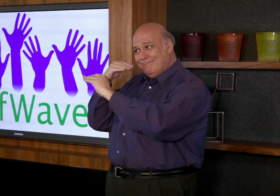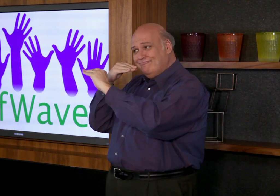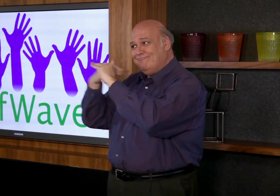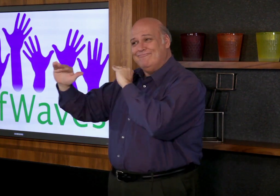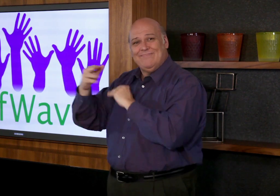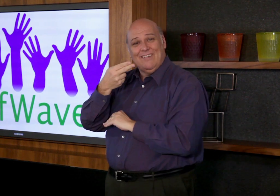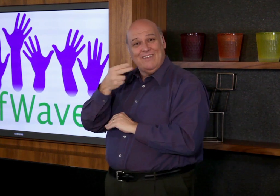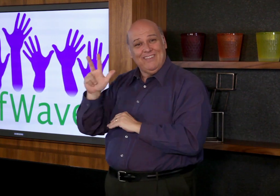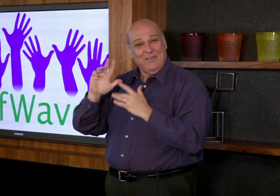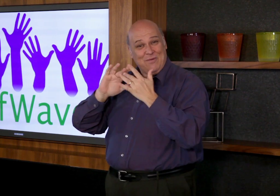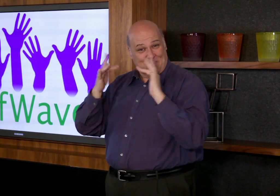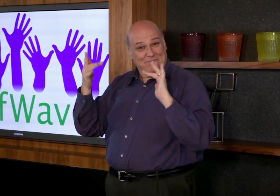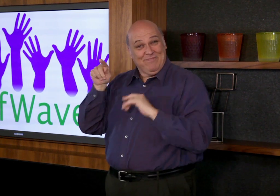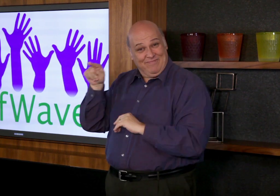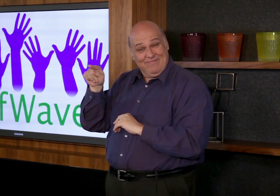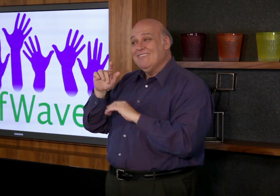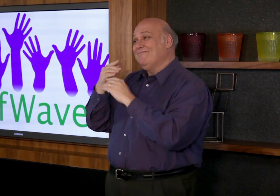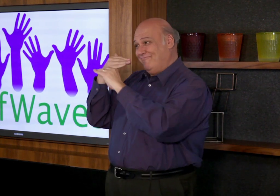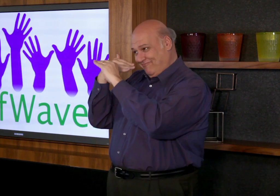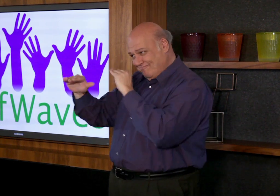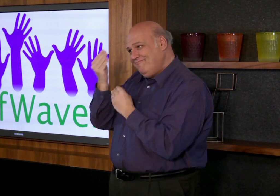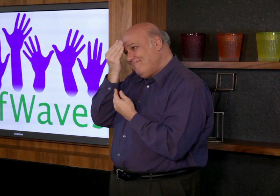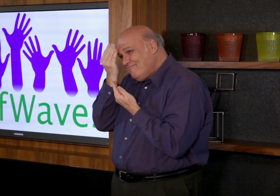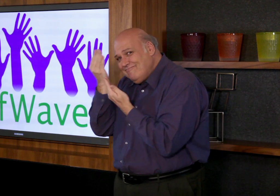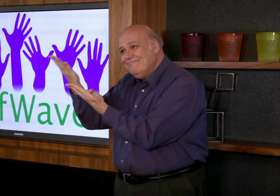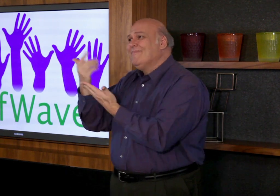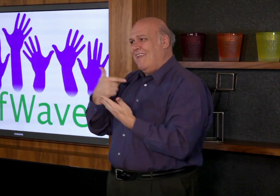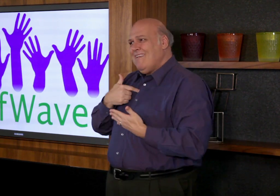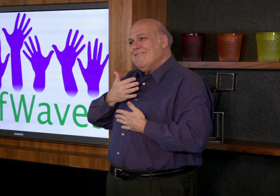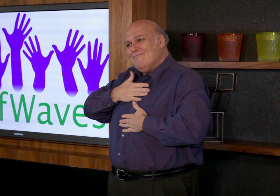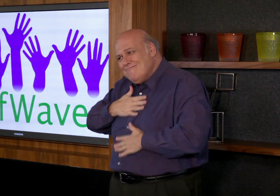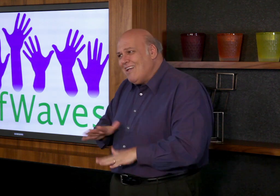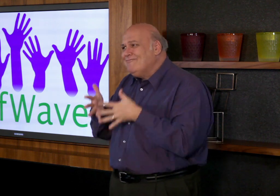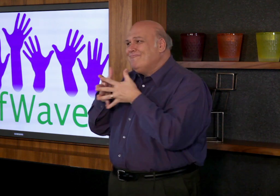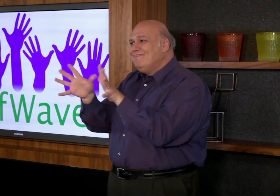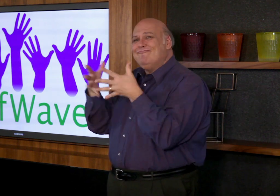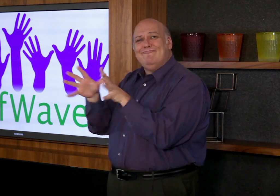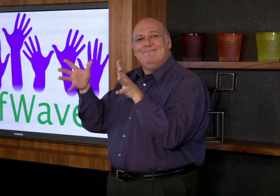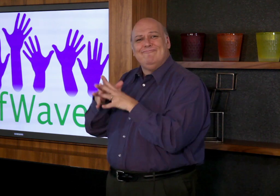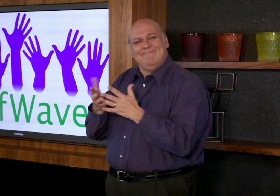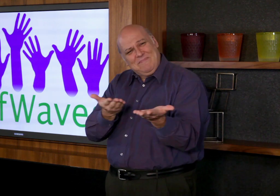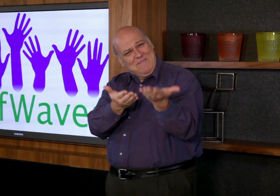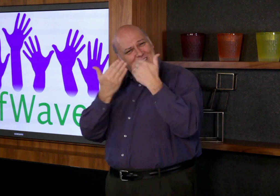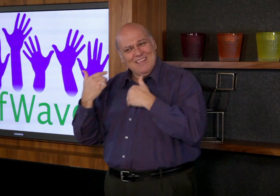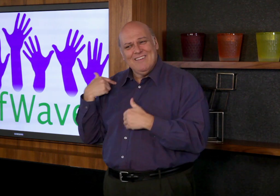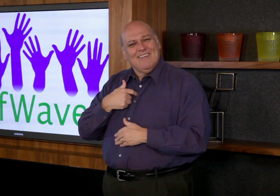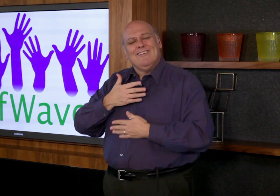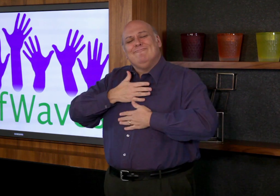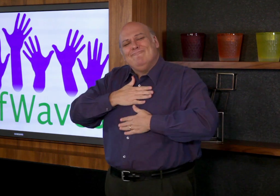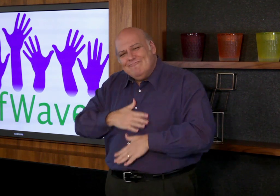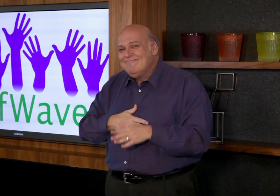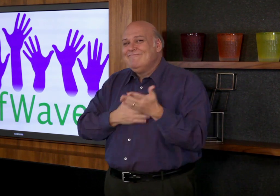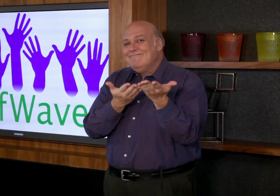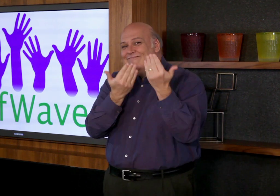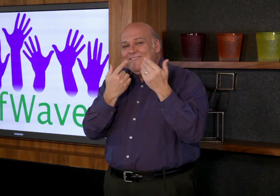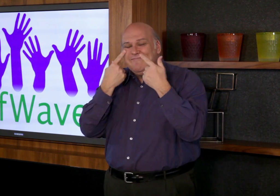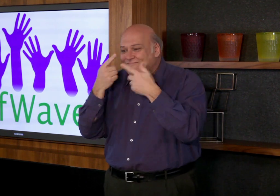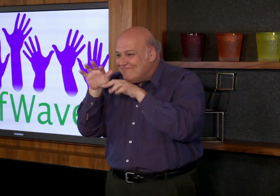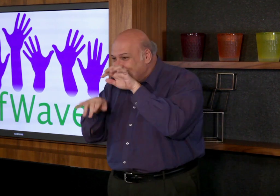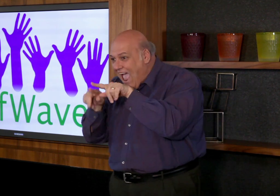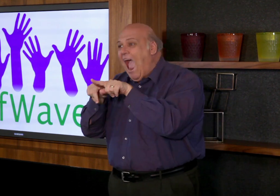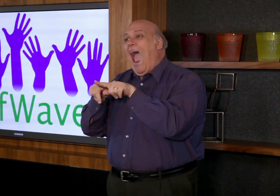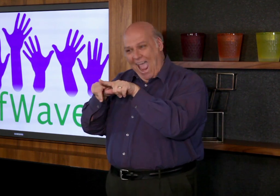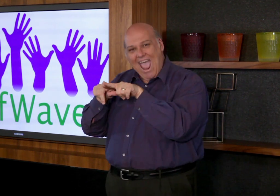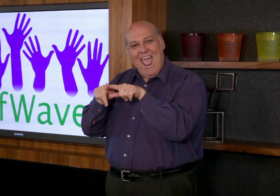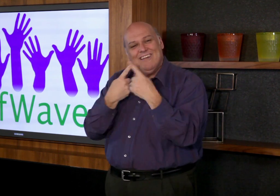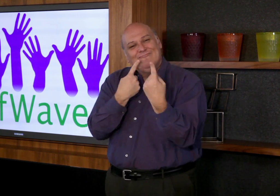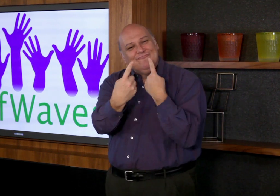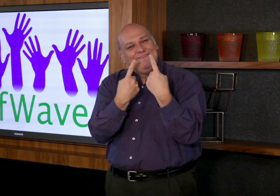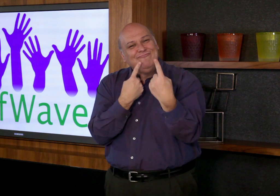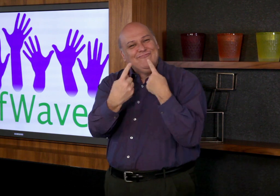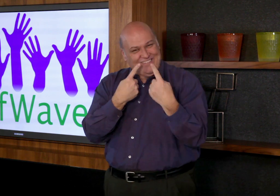email with your idea or suggestion! We would love to hear from you, get your ideas,